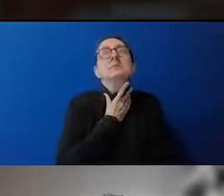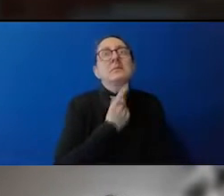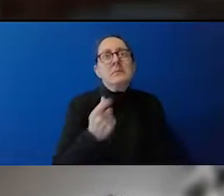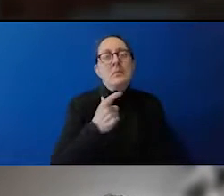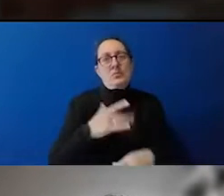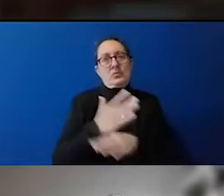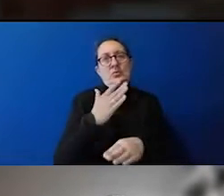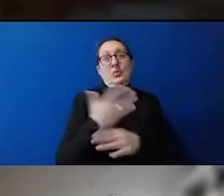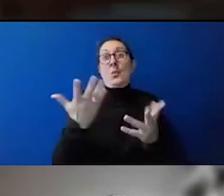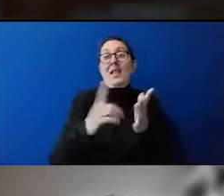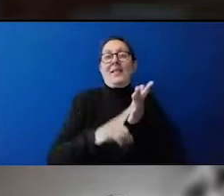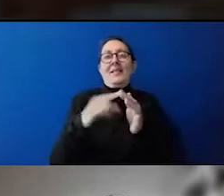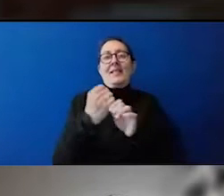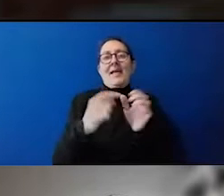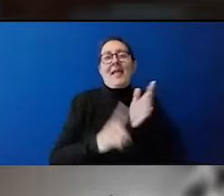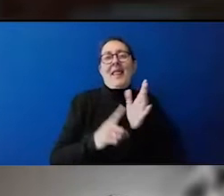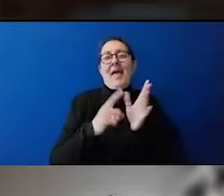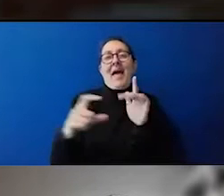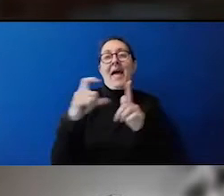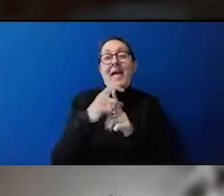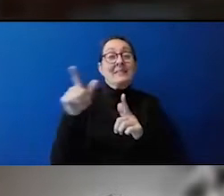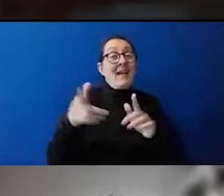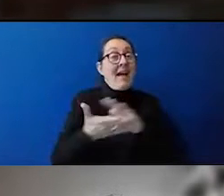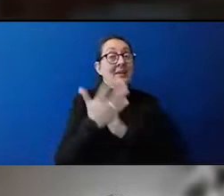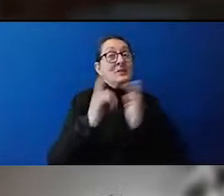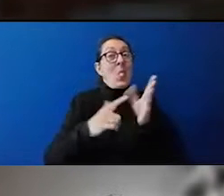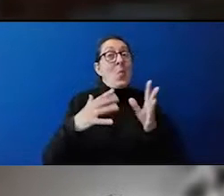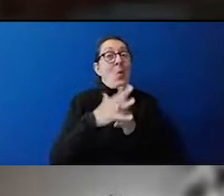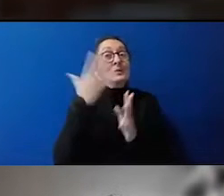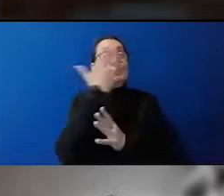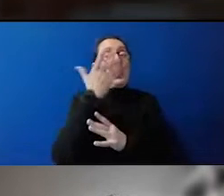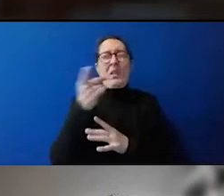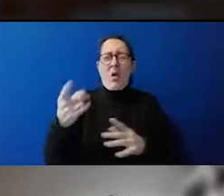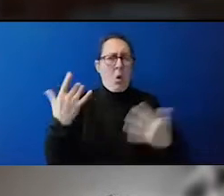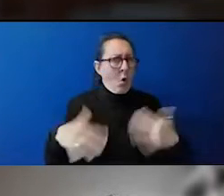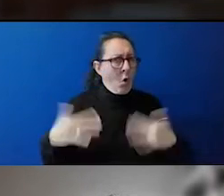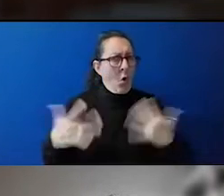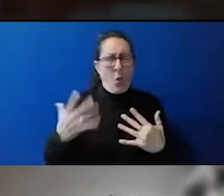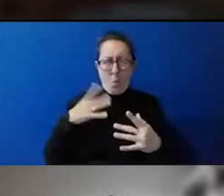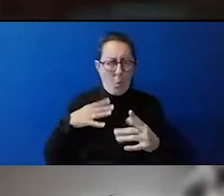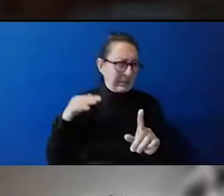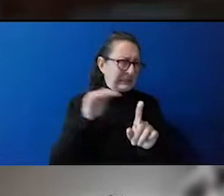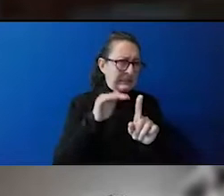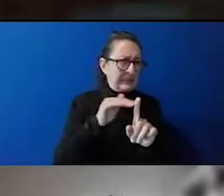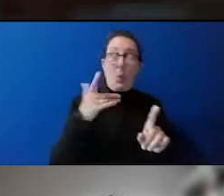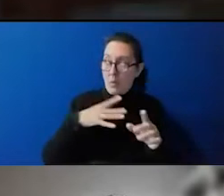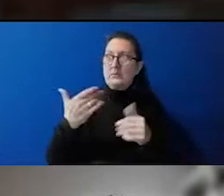place to work which a lot of people don't realize getting a job here is a really wonderful thing and